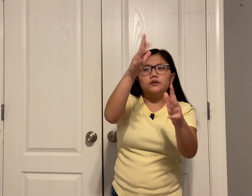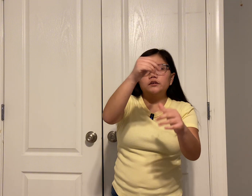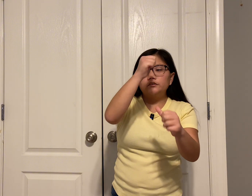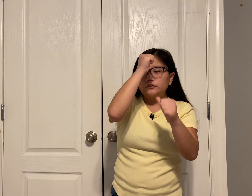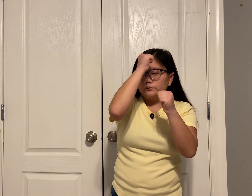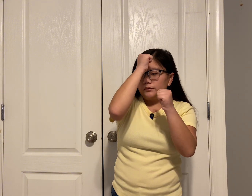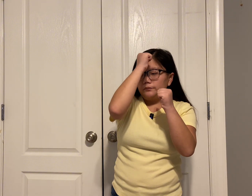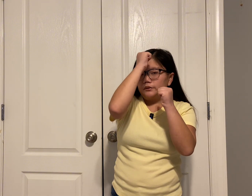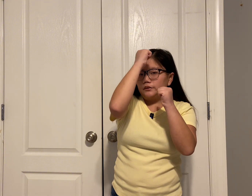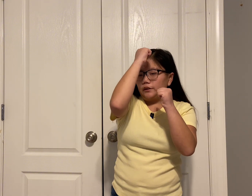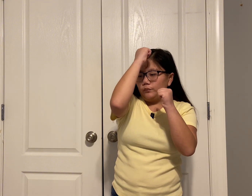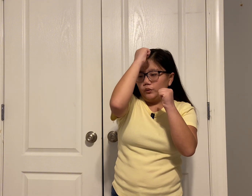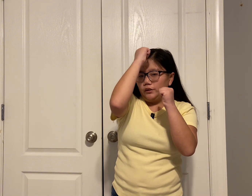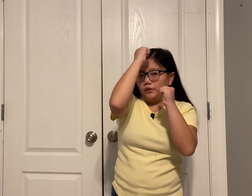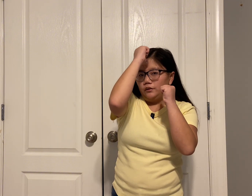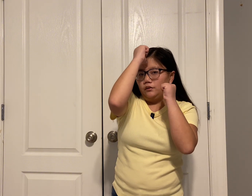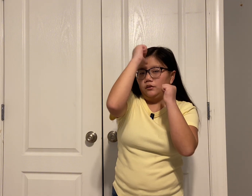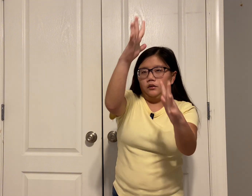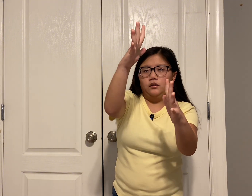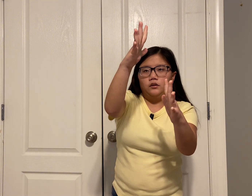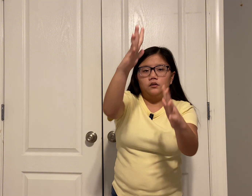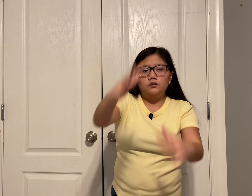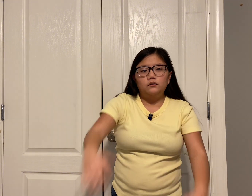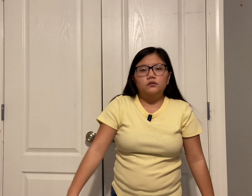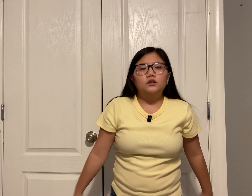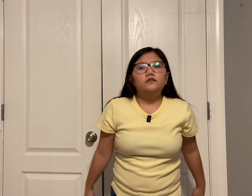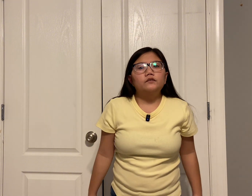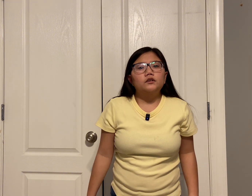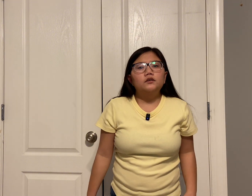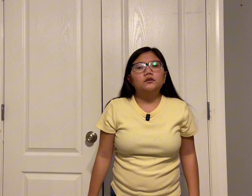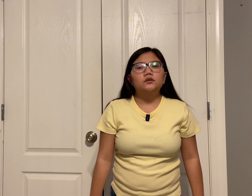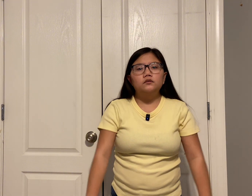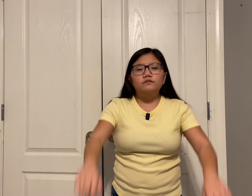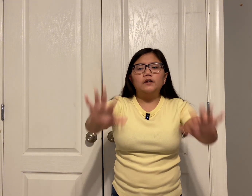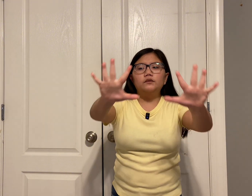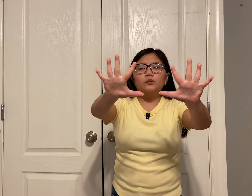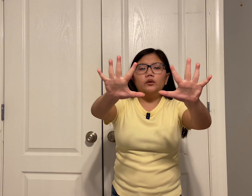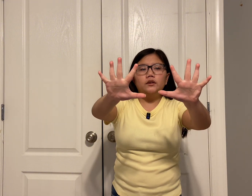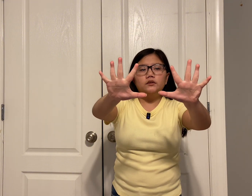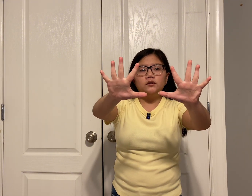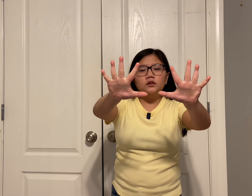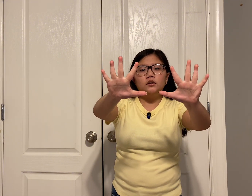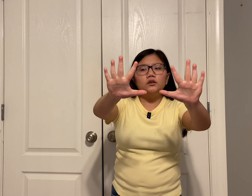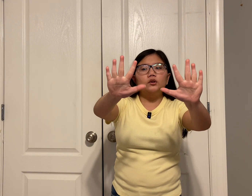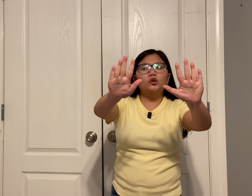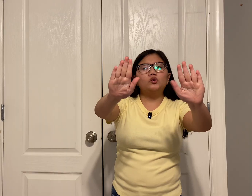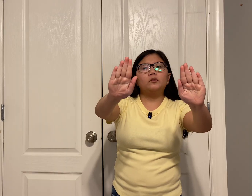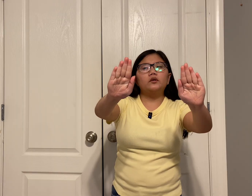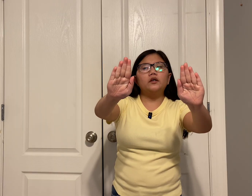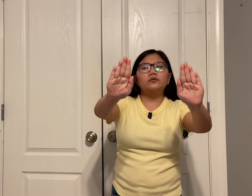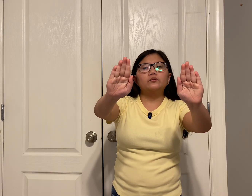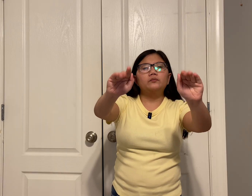Just keep it the same. And then for son, five on both hands. Close 'em all together.